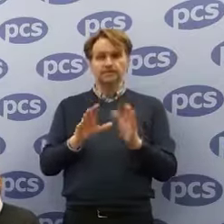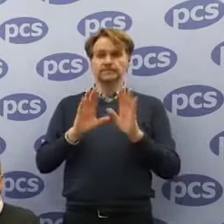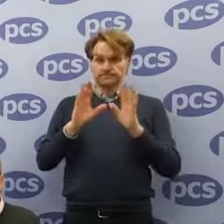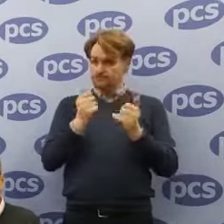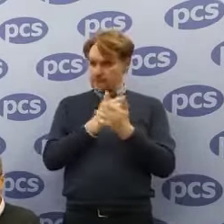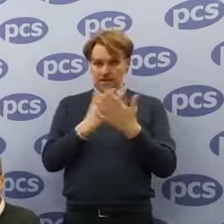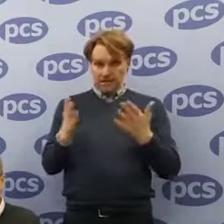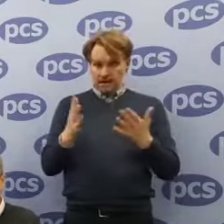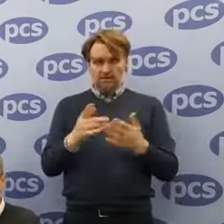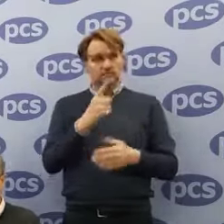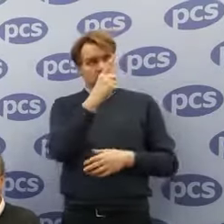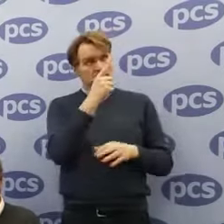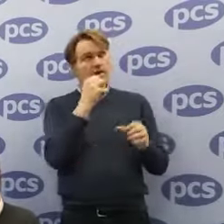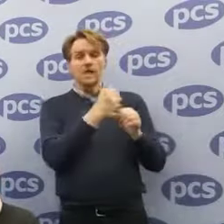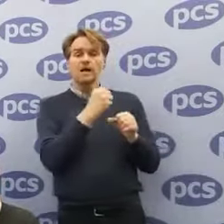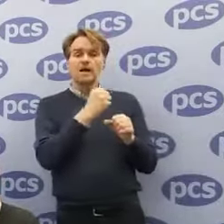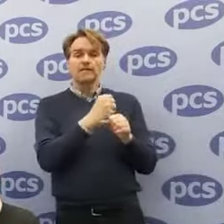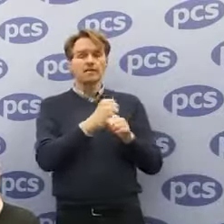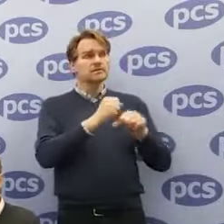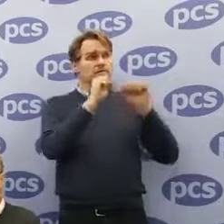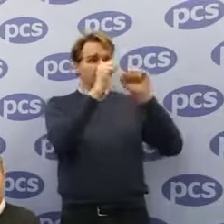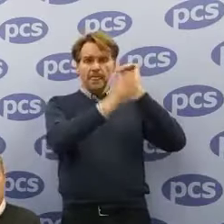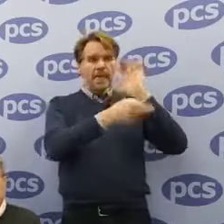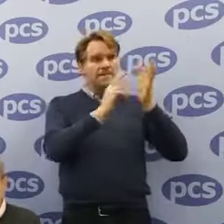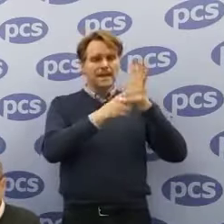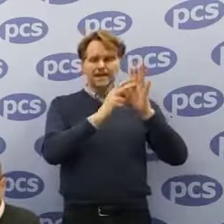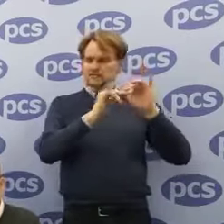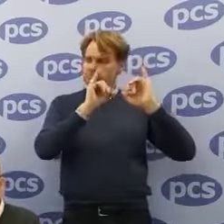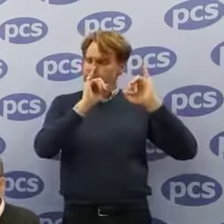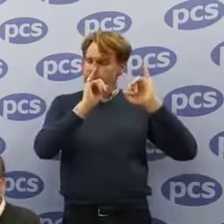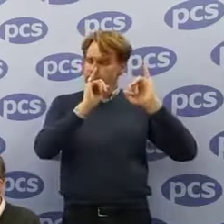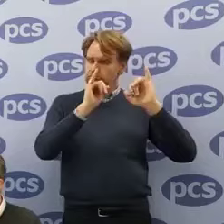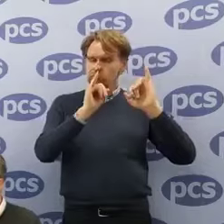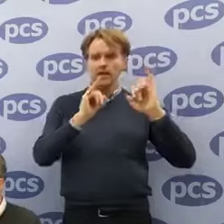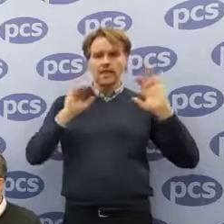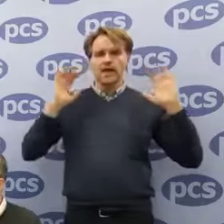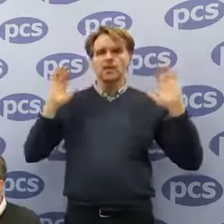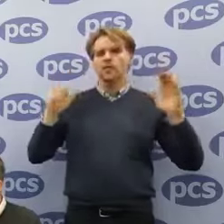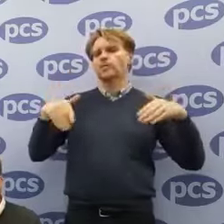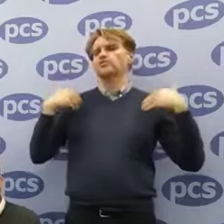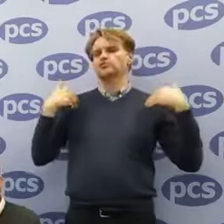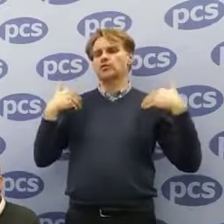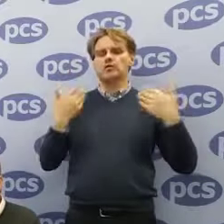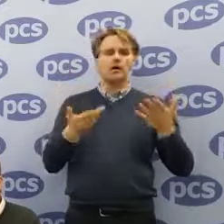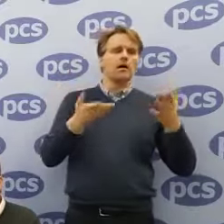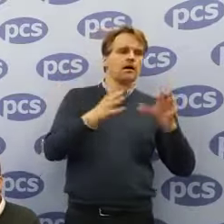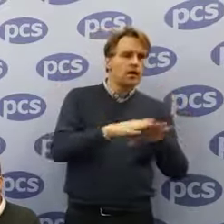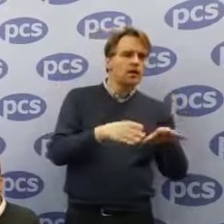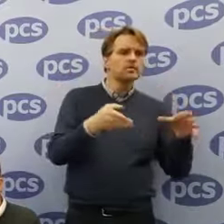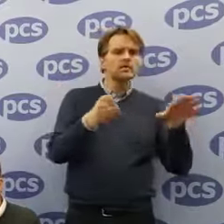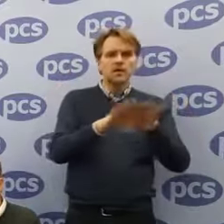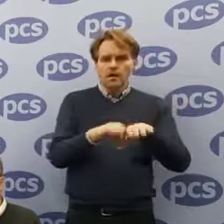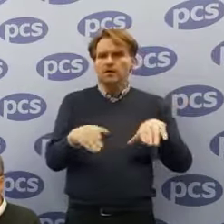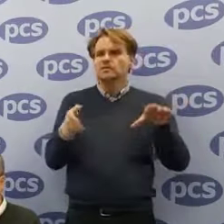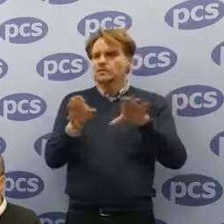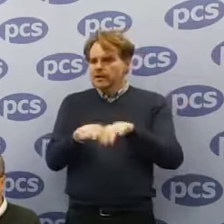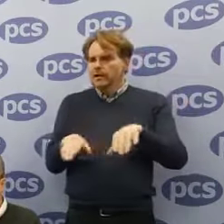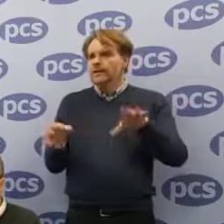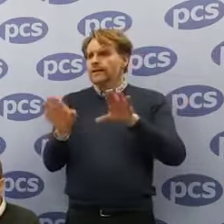government's estate strategy is appalling, they are withdrawing from local communities, they are removing public sector employment from parts of